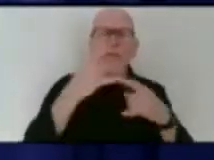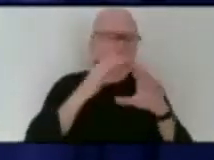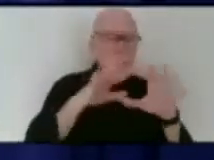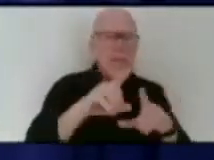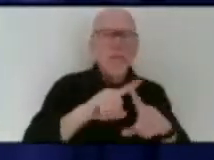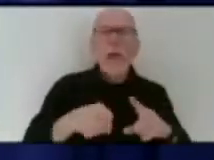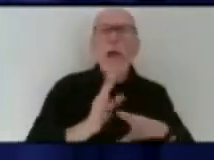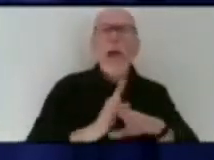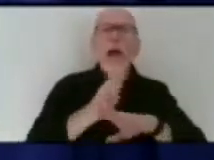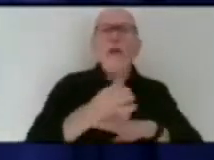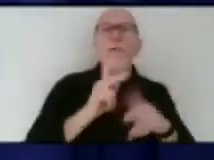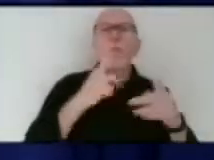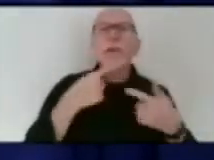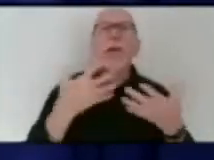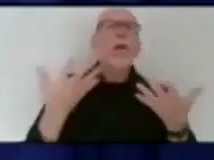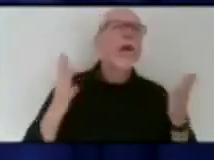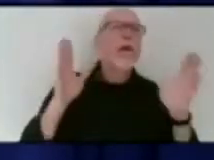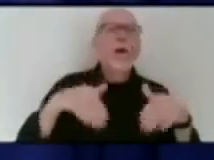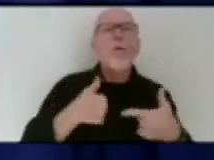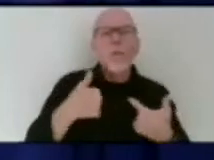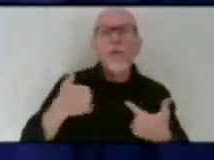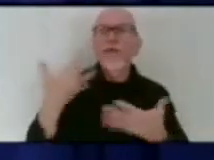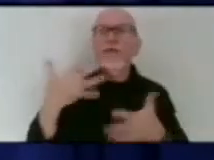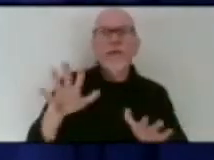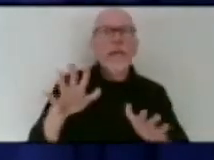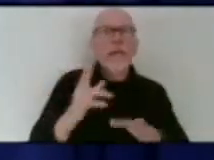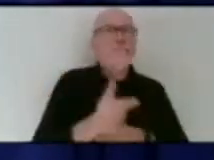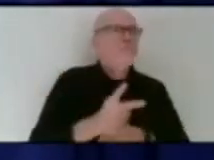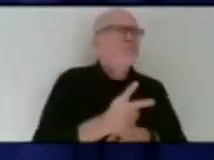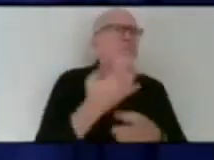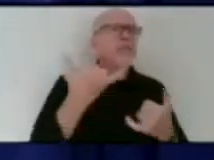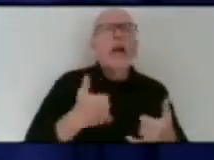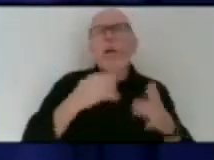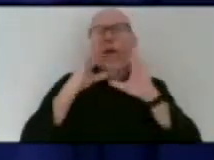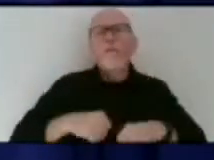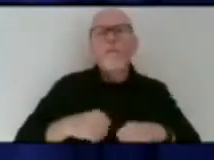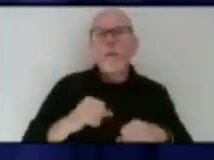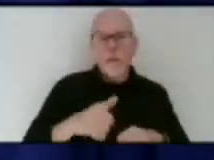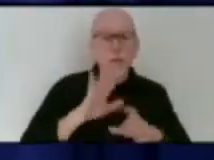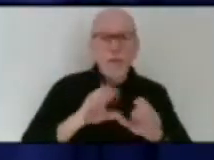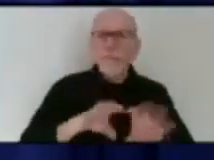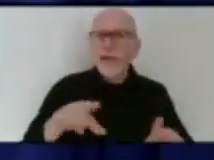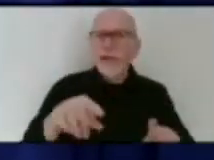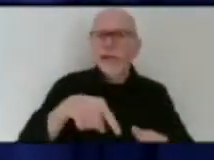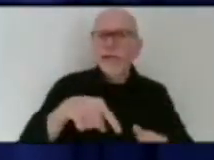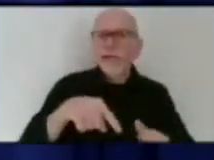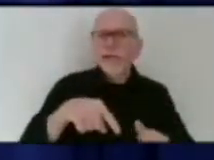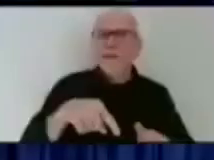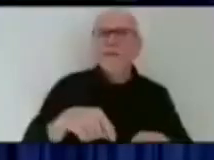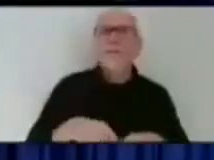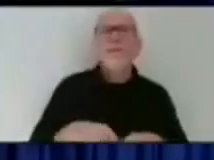Okay, now we've been responsible. Now we don't need to be, and that's where the spread occurs. I don't know if you want to say a few things before